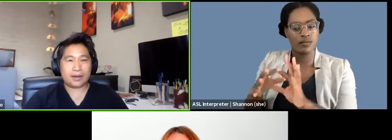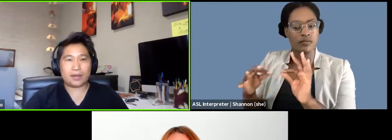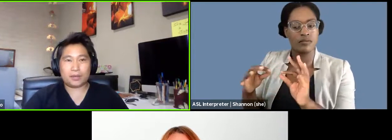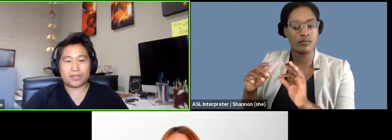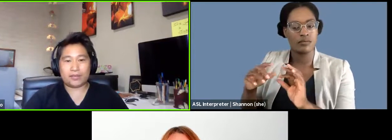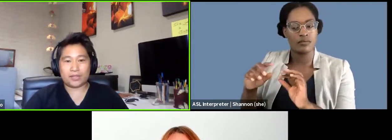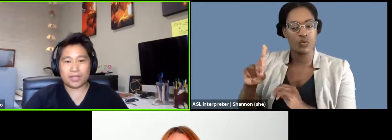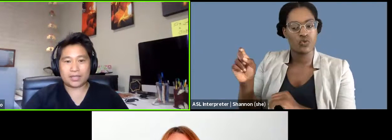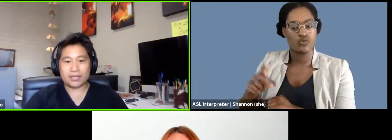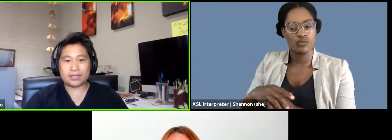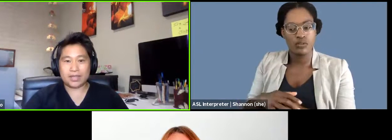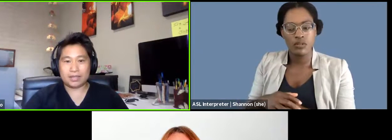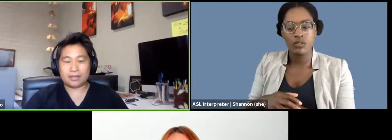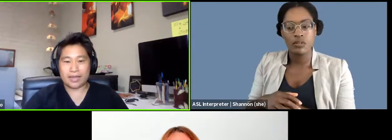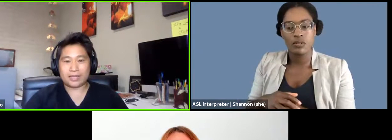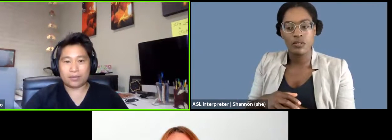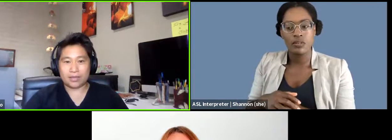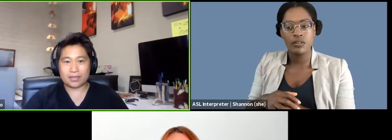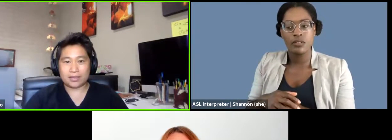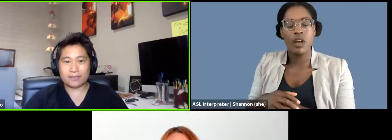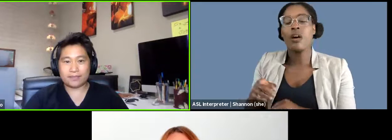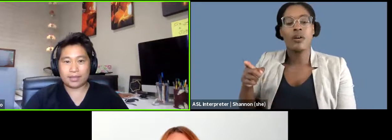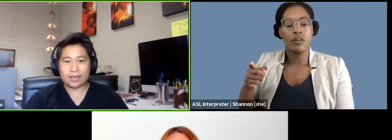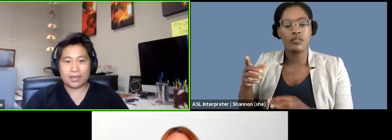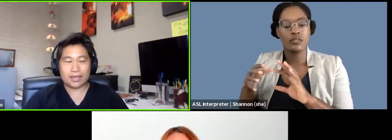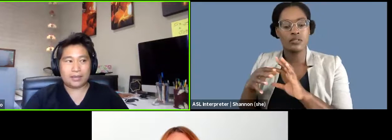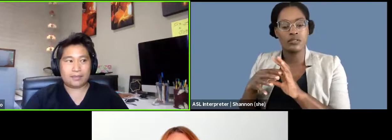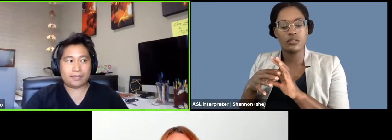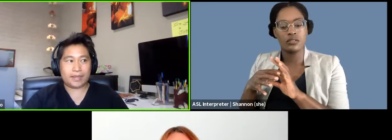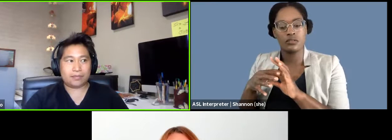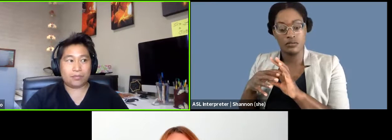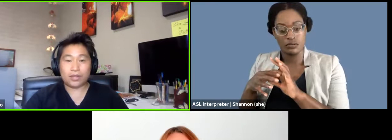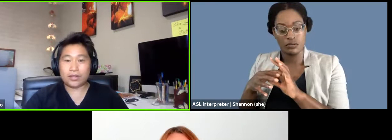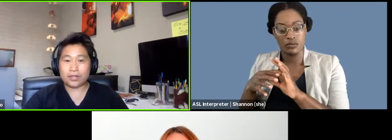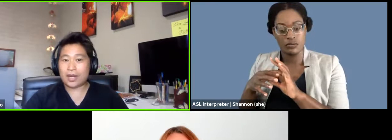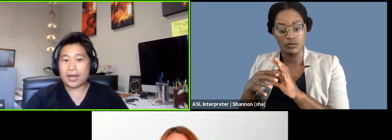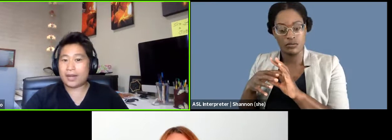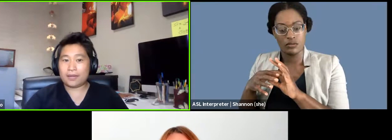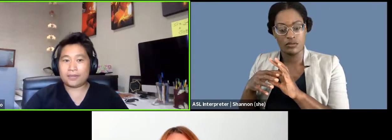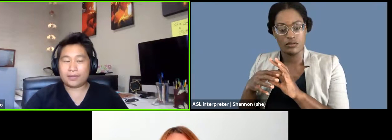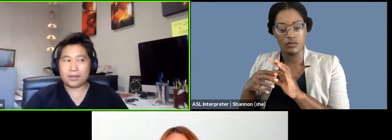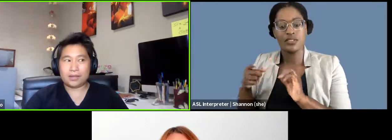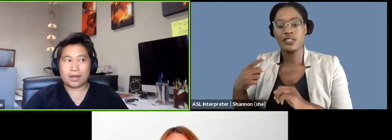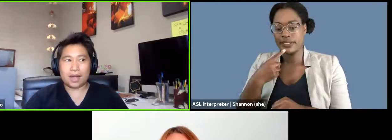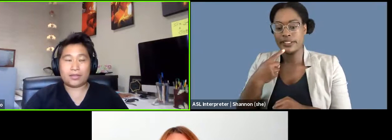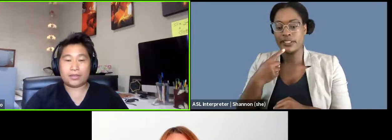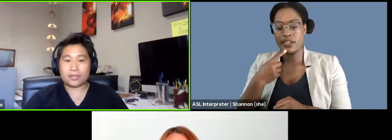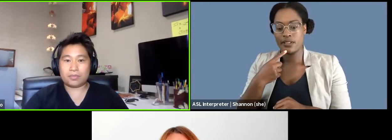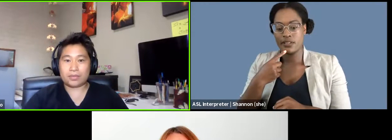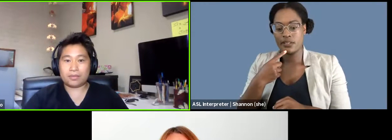our company's conversations in anti-racism. And we could not have gotten the support